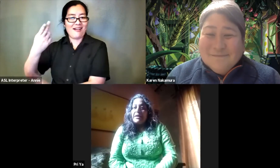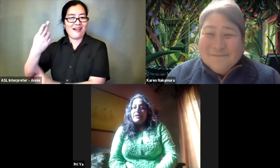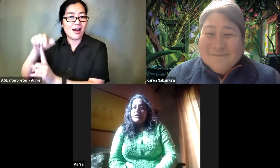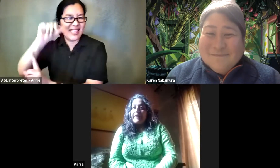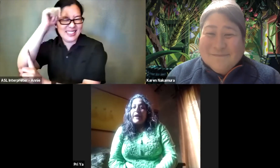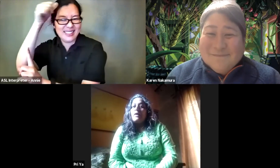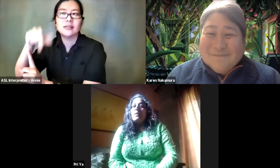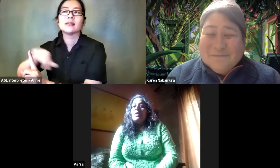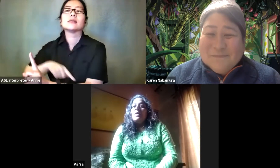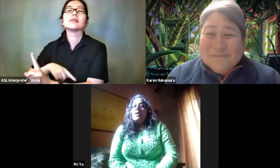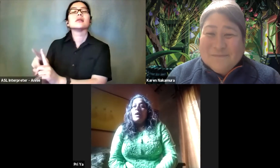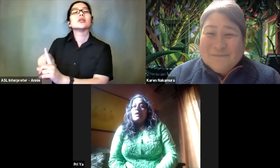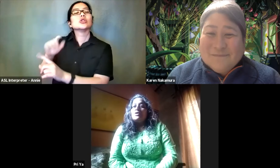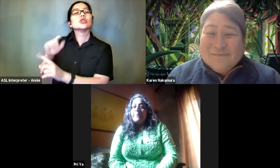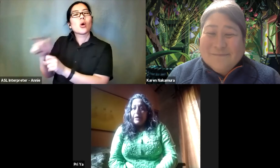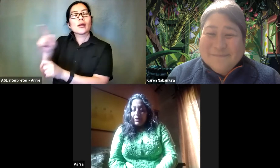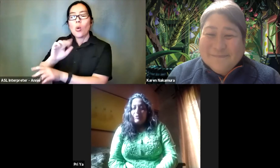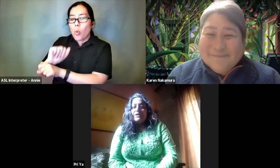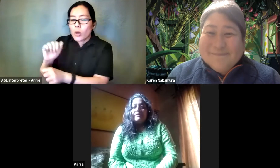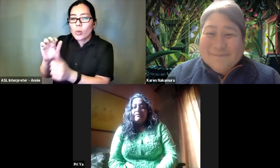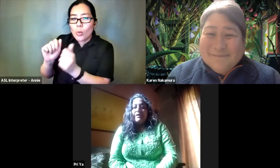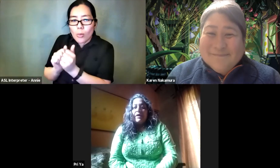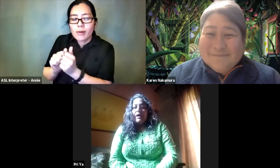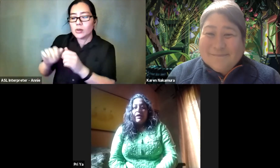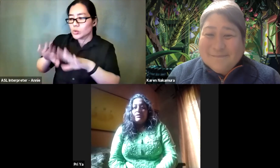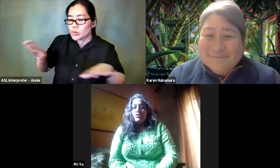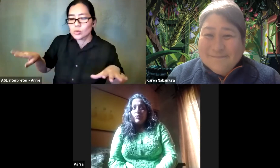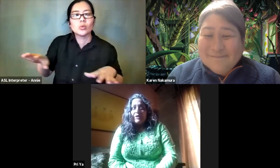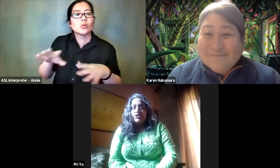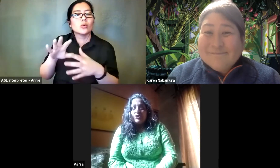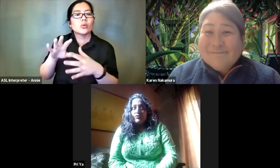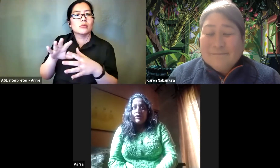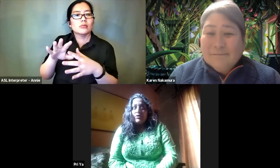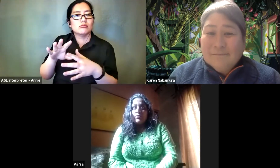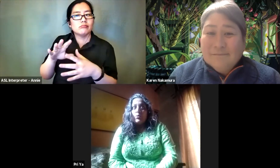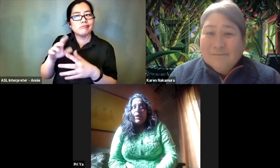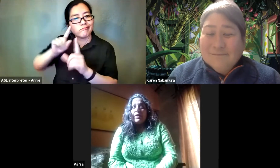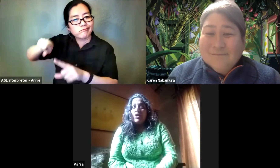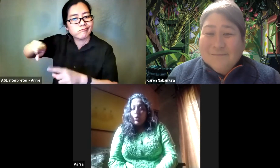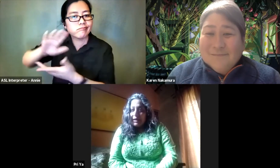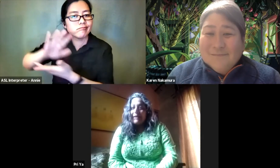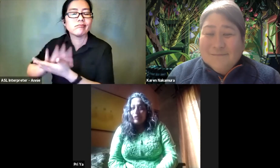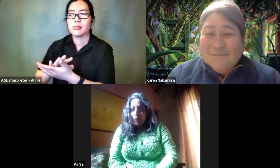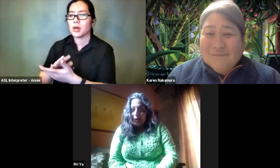of how to be inclusive towards children who were normally excluded.